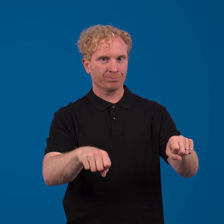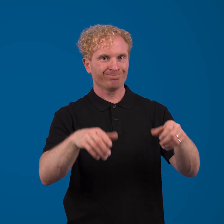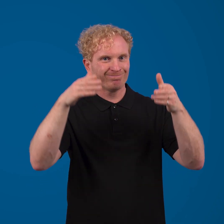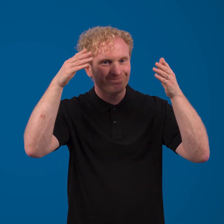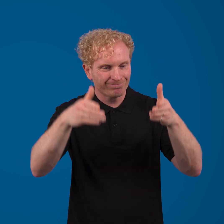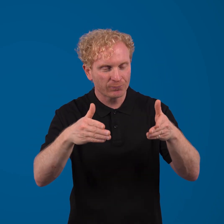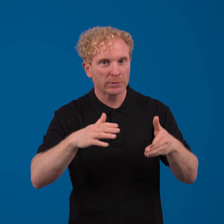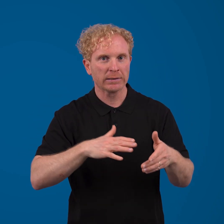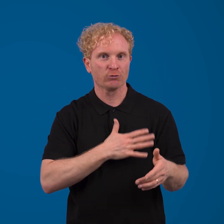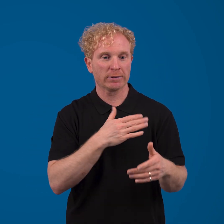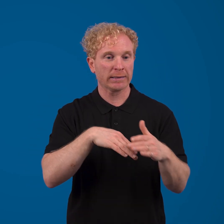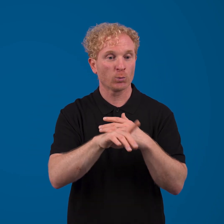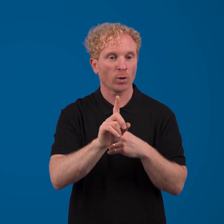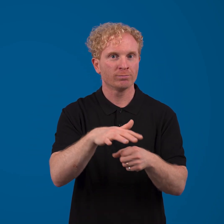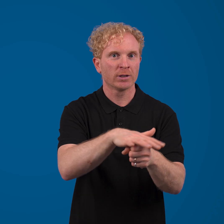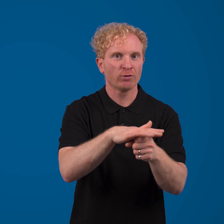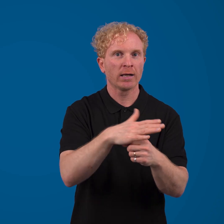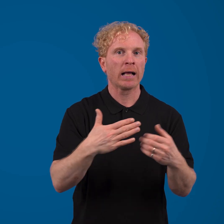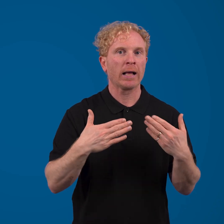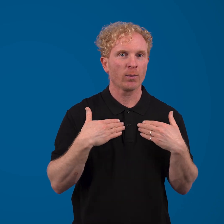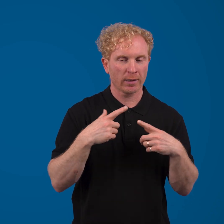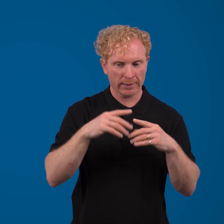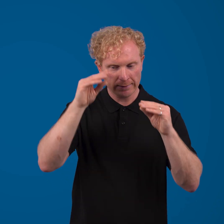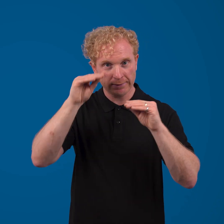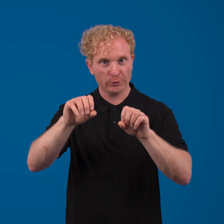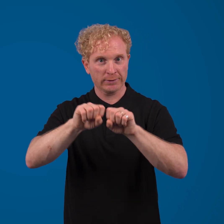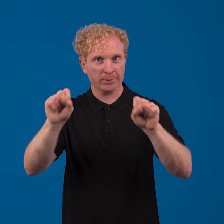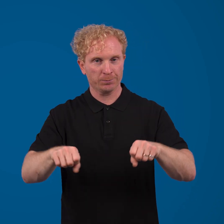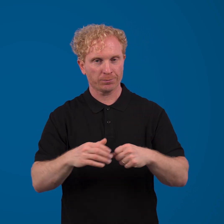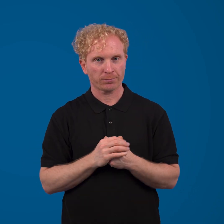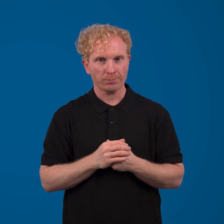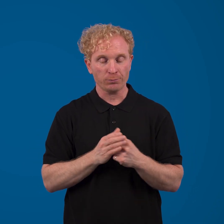with particular interest in health and education systems.